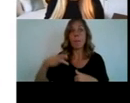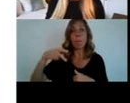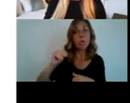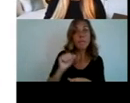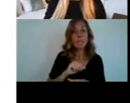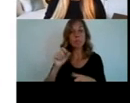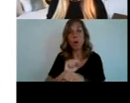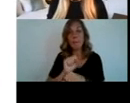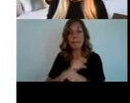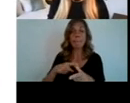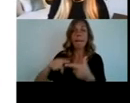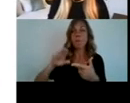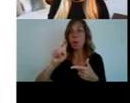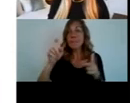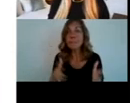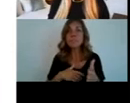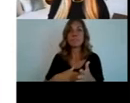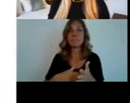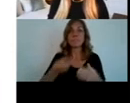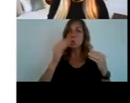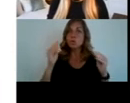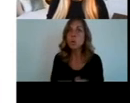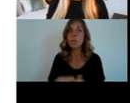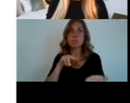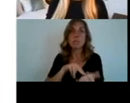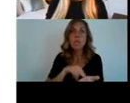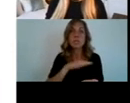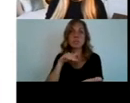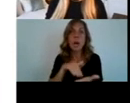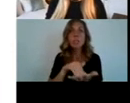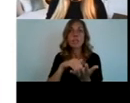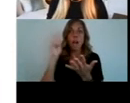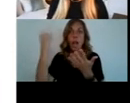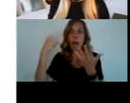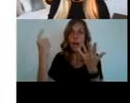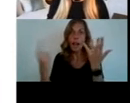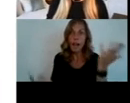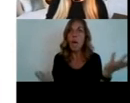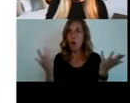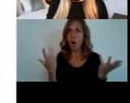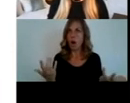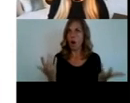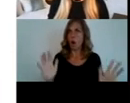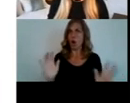We have all kinds of folks, nurses, doctors. You name it, for essential workers, and they're